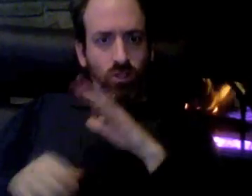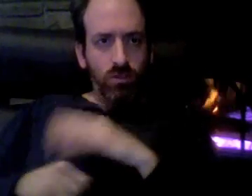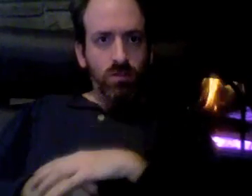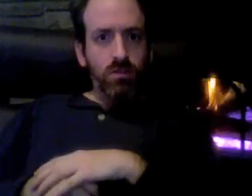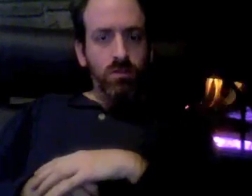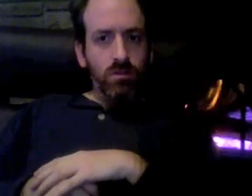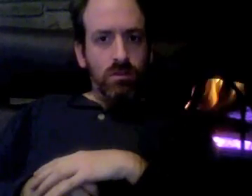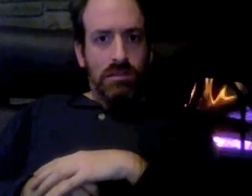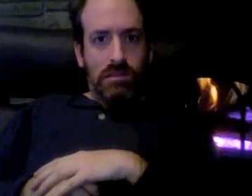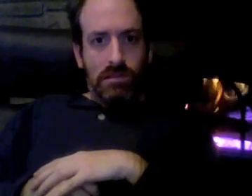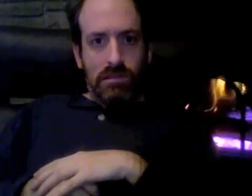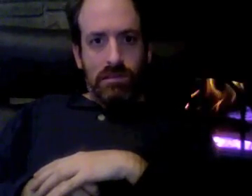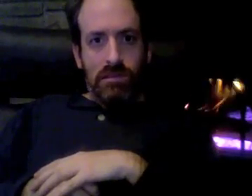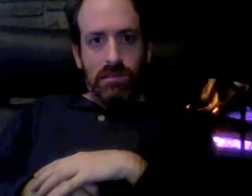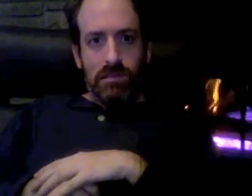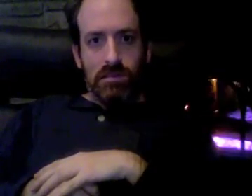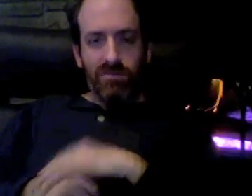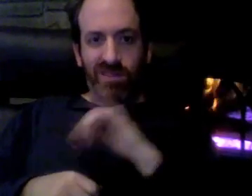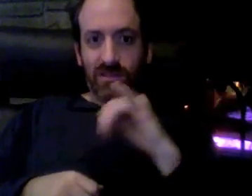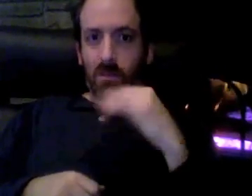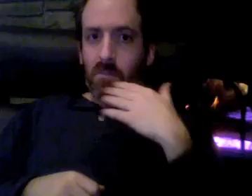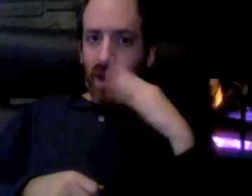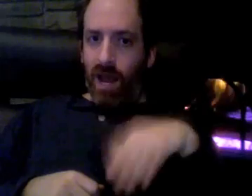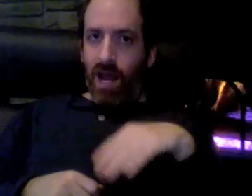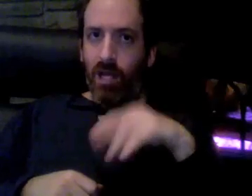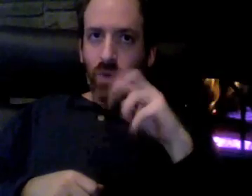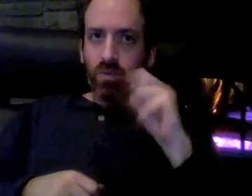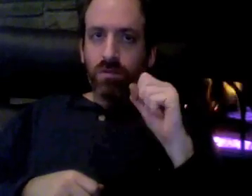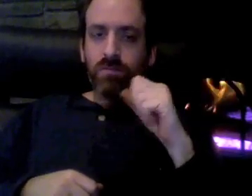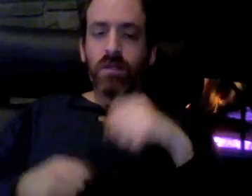This is a bad news for us.